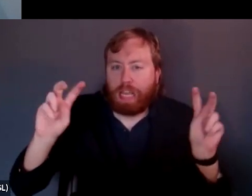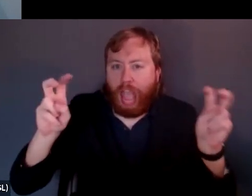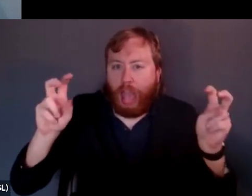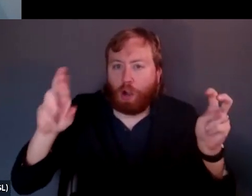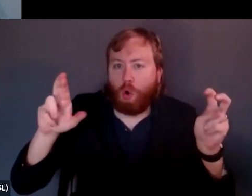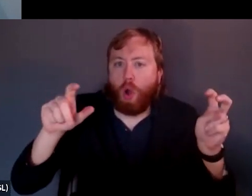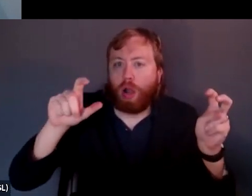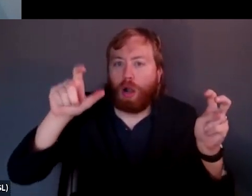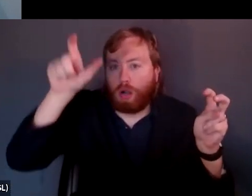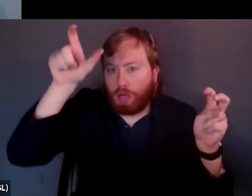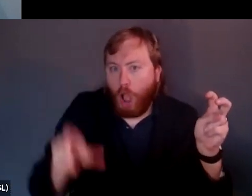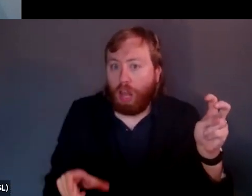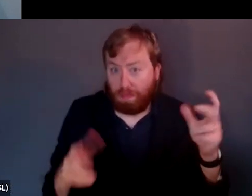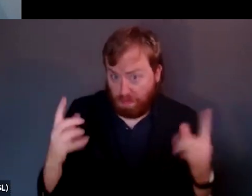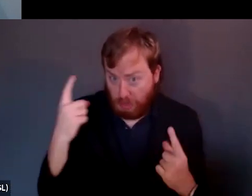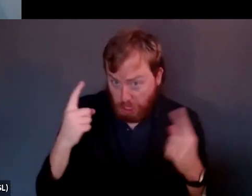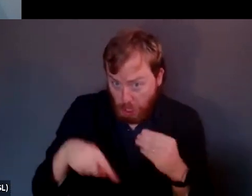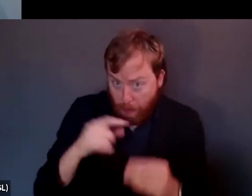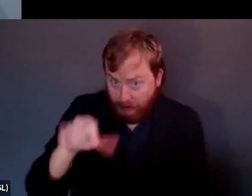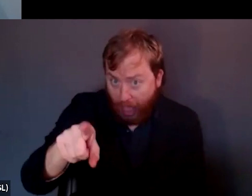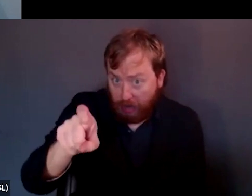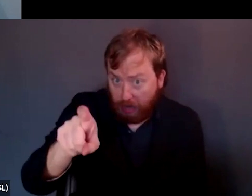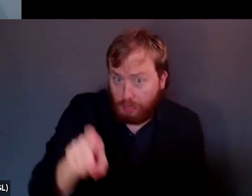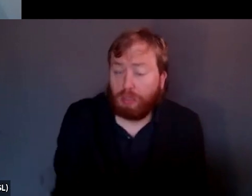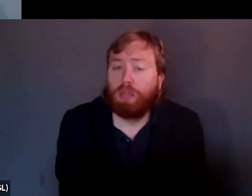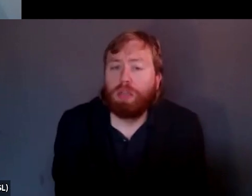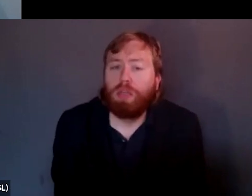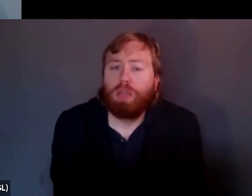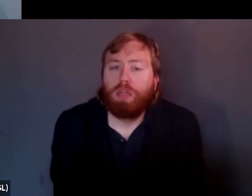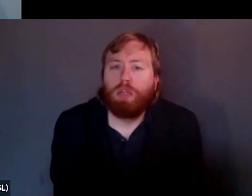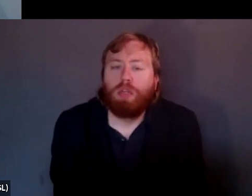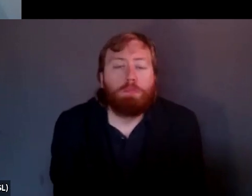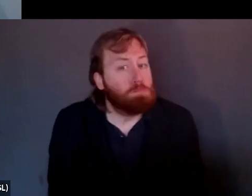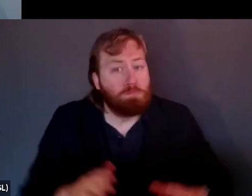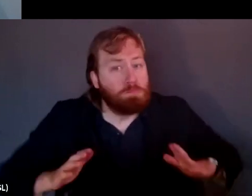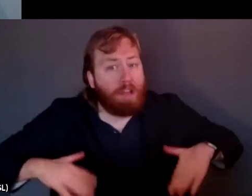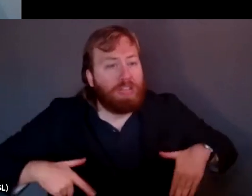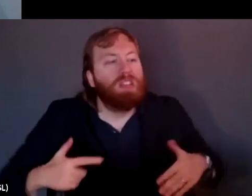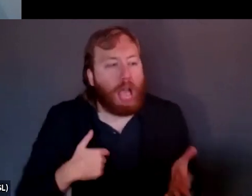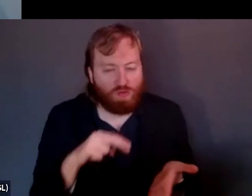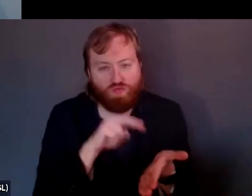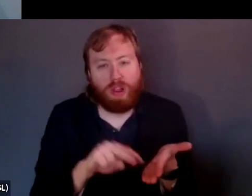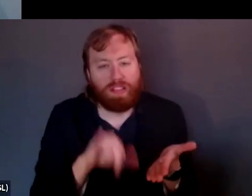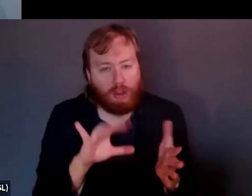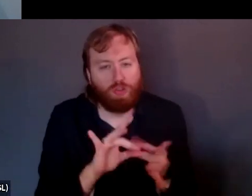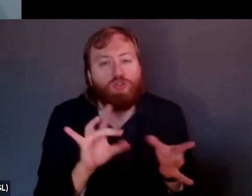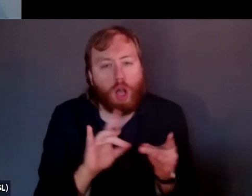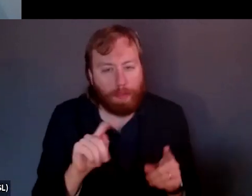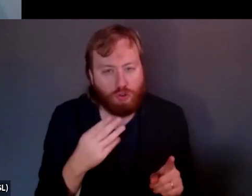Have you considered that? I haven't. I did read that comment that Thomas put there, that question.